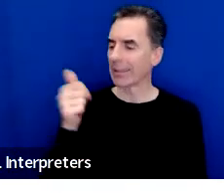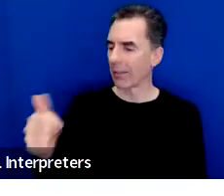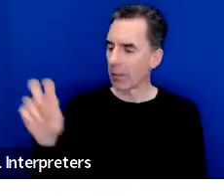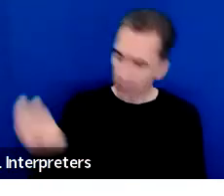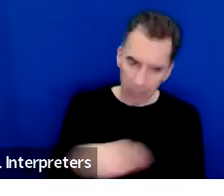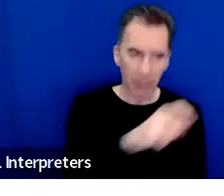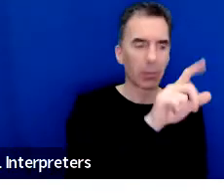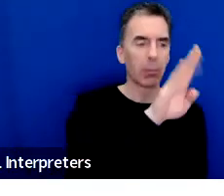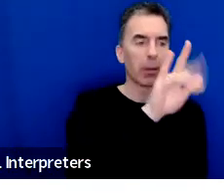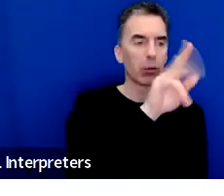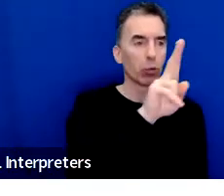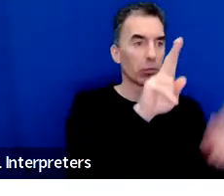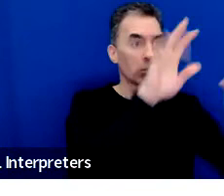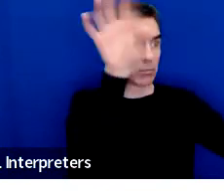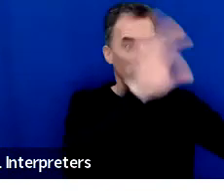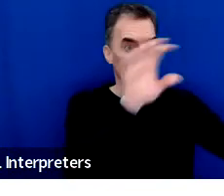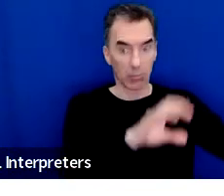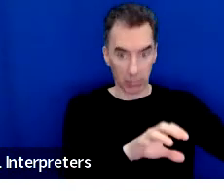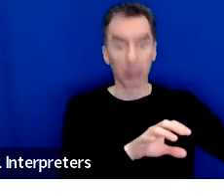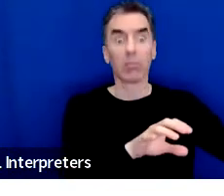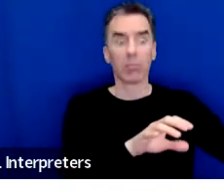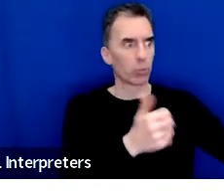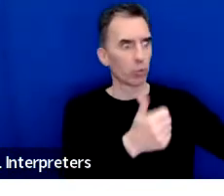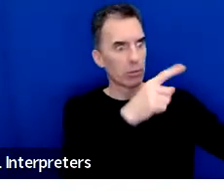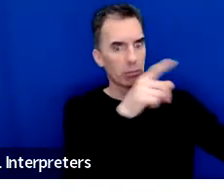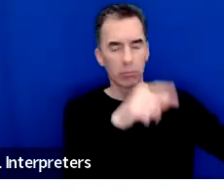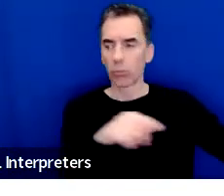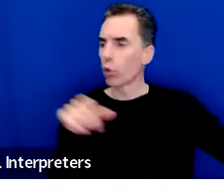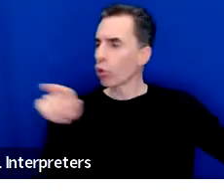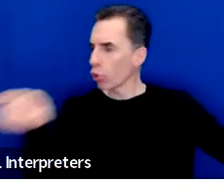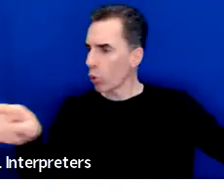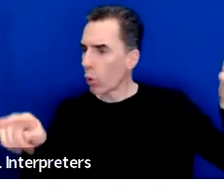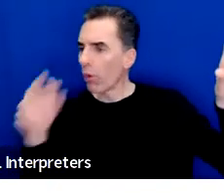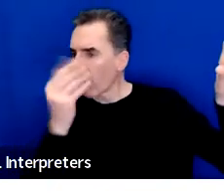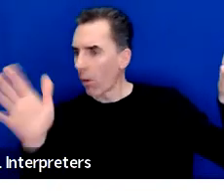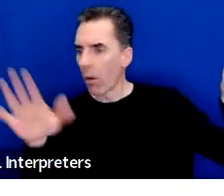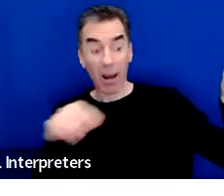You and then you you should probably tell them to favorite it so that it is available.